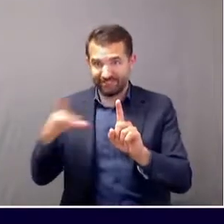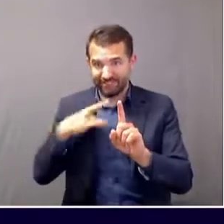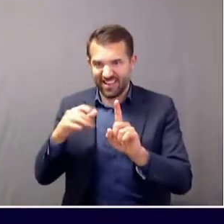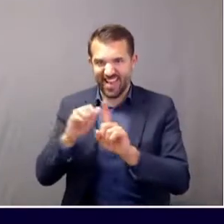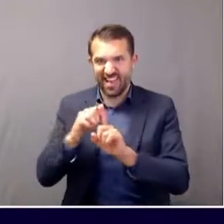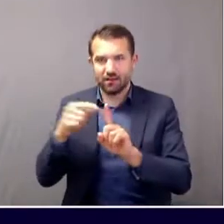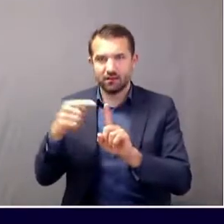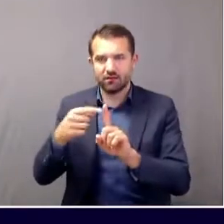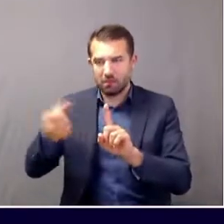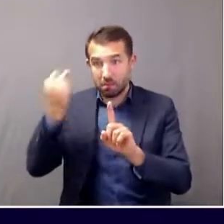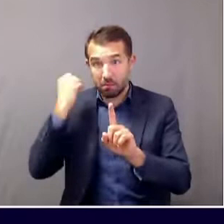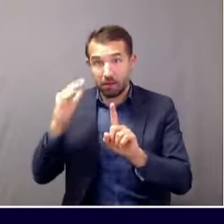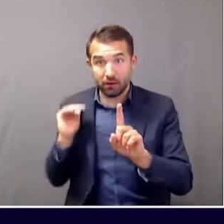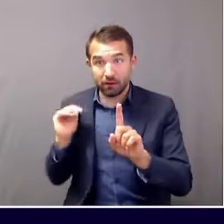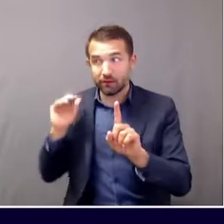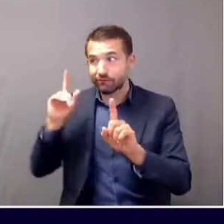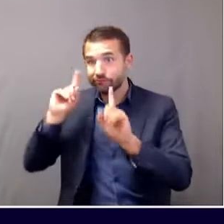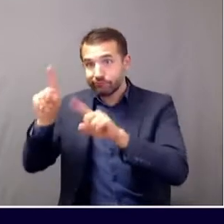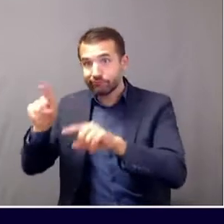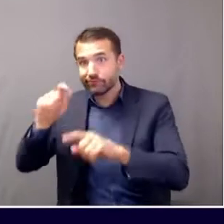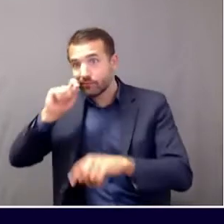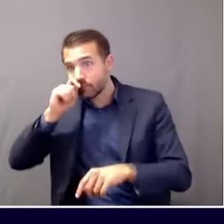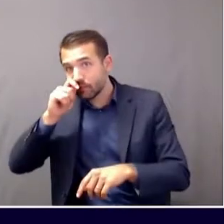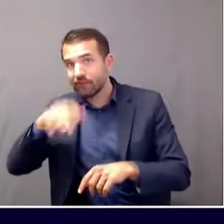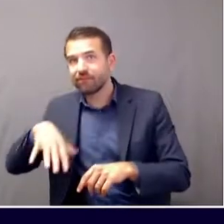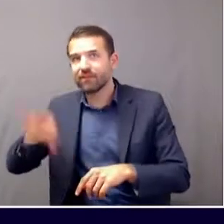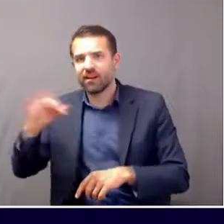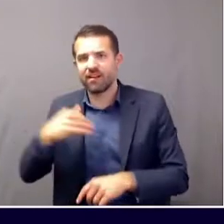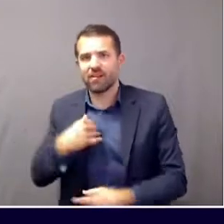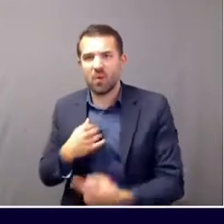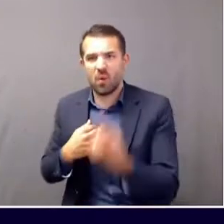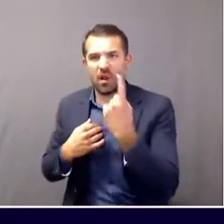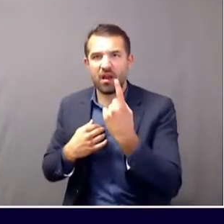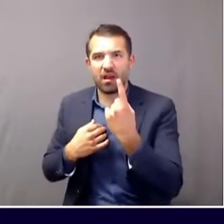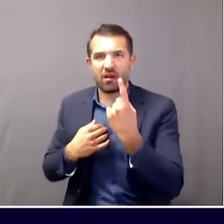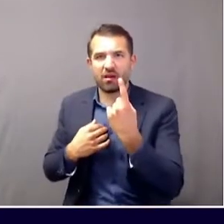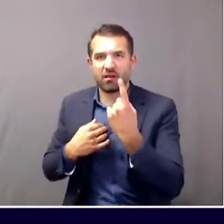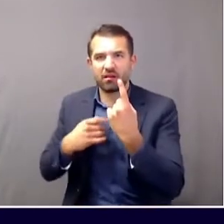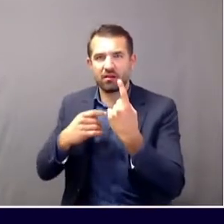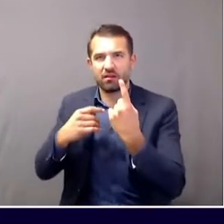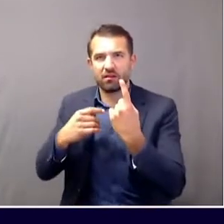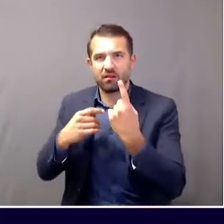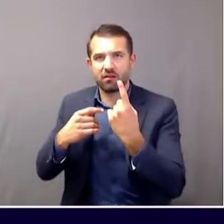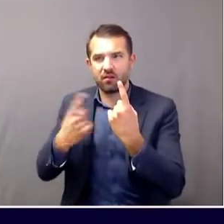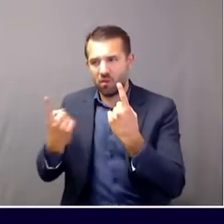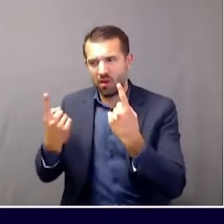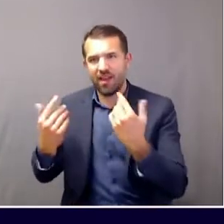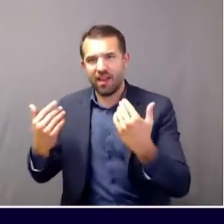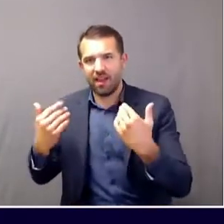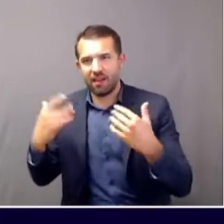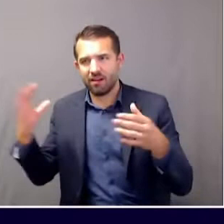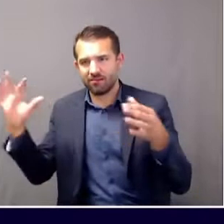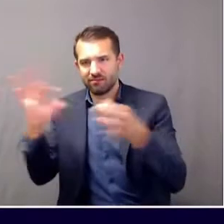sport where you're you're never